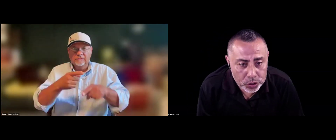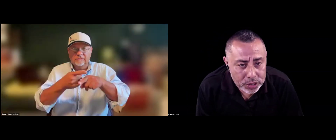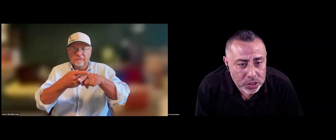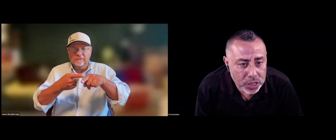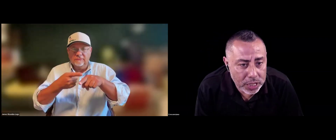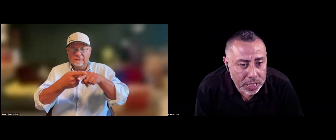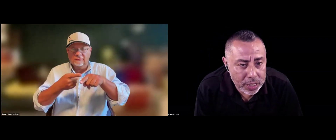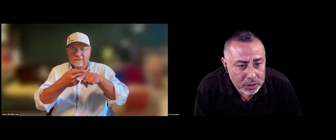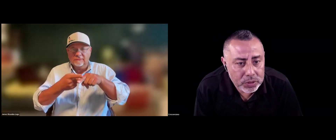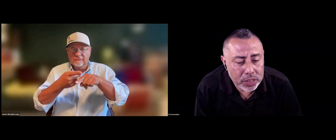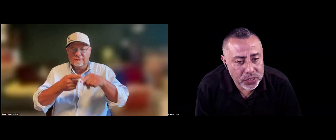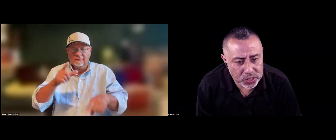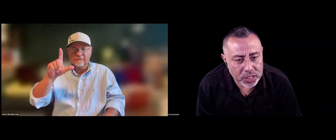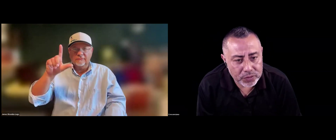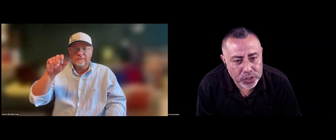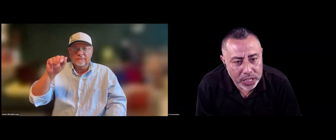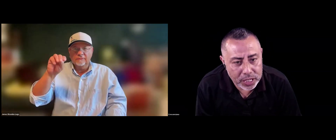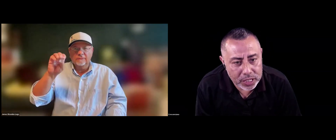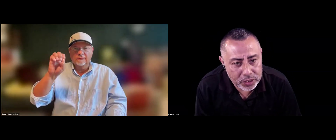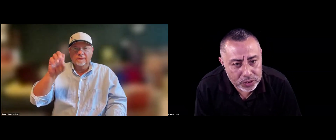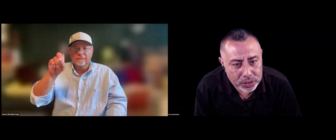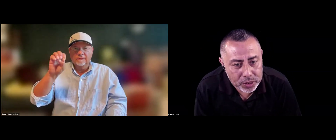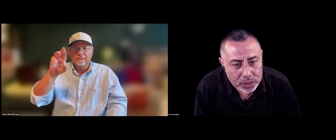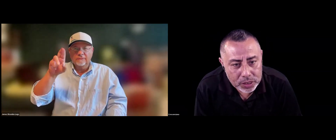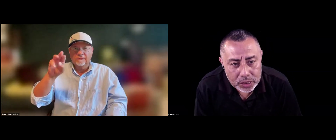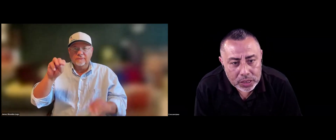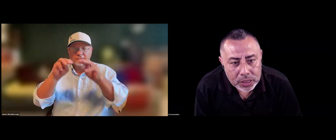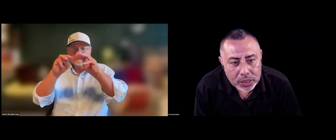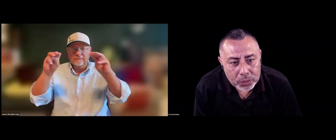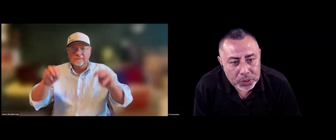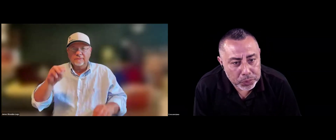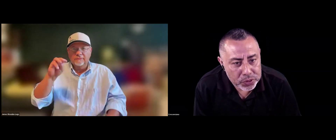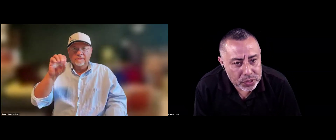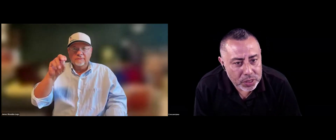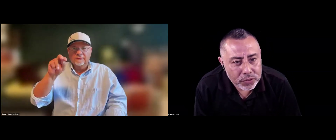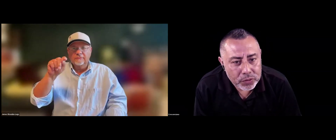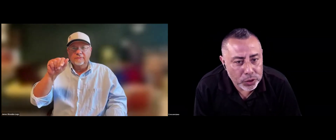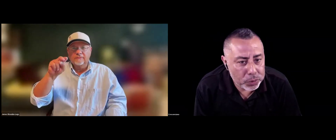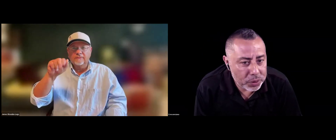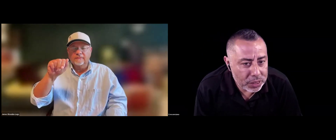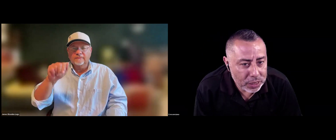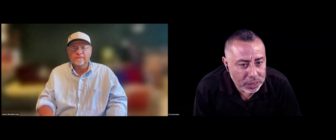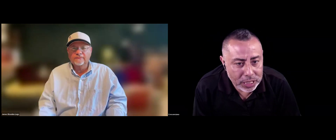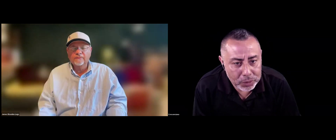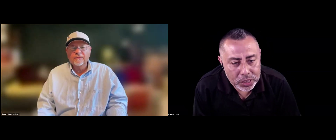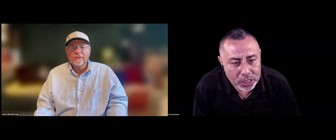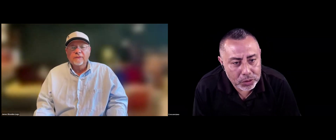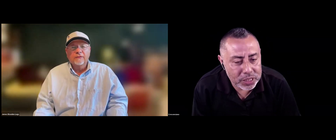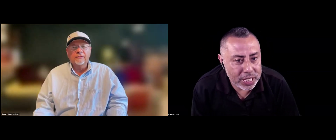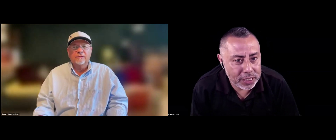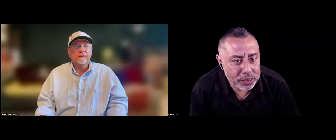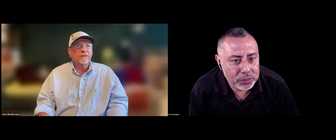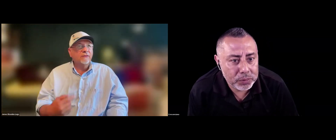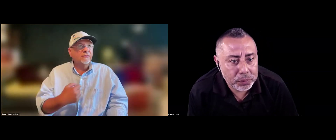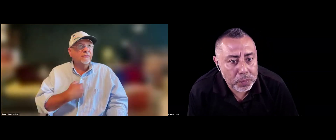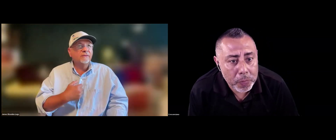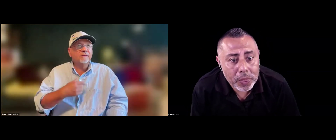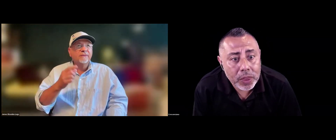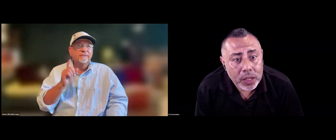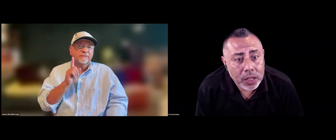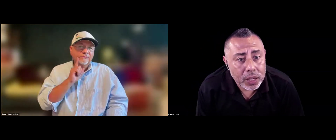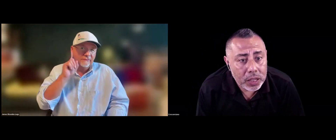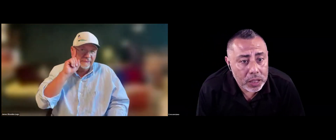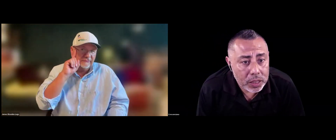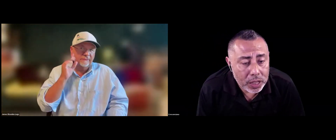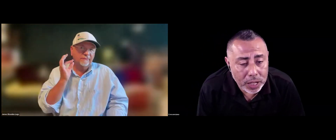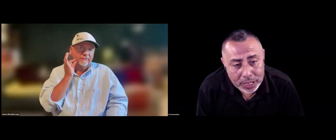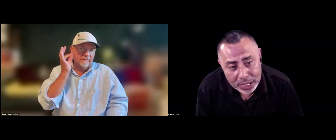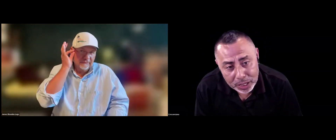Of the Northern Cheyenne and this is the sign for Cheyenne here. Peoples from Lame dear, Montana.